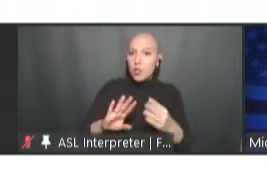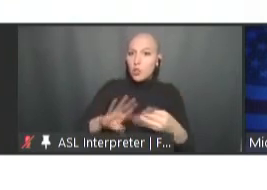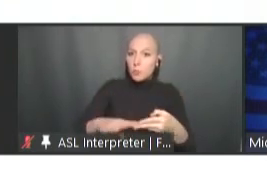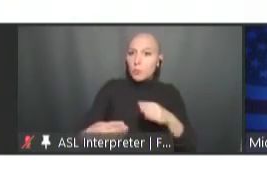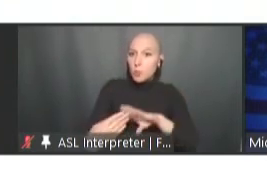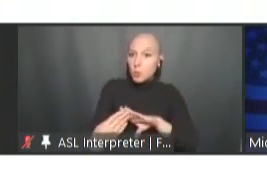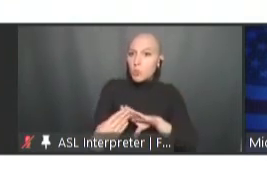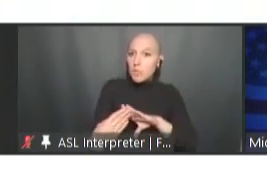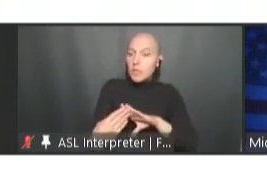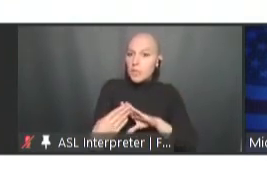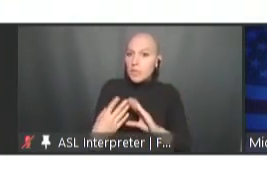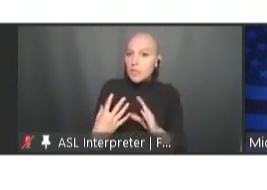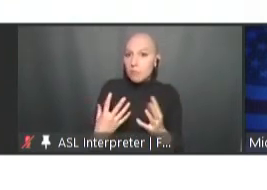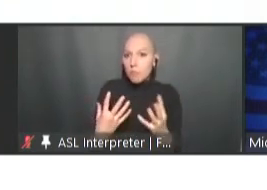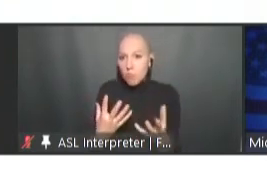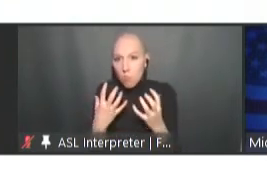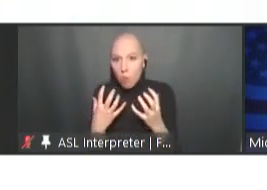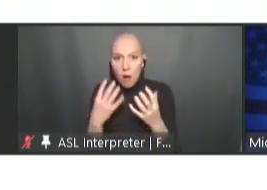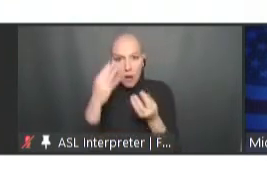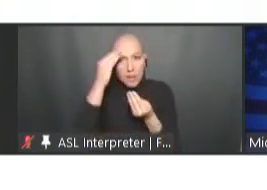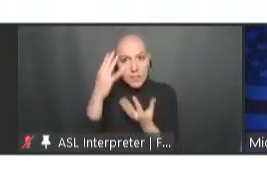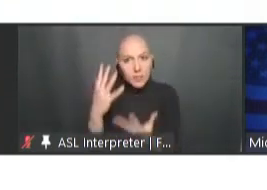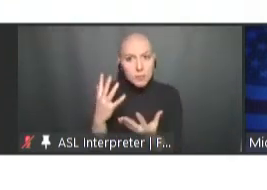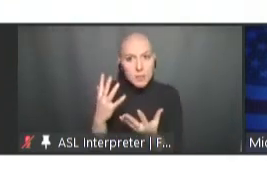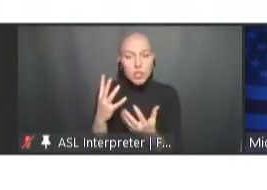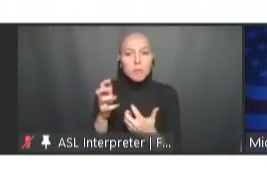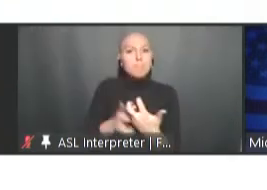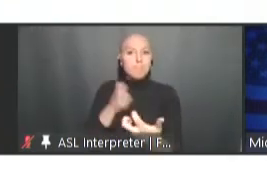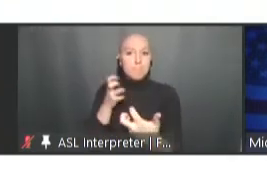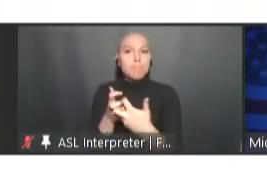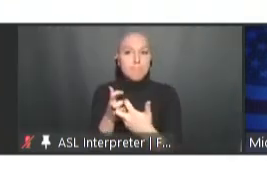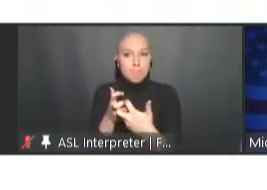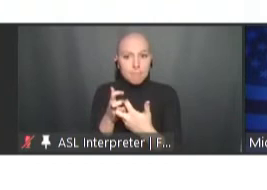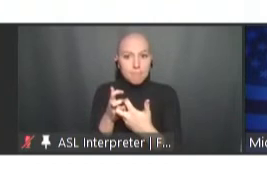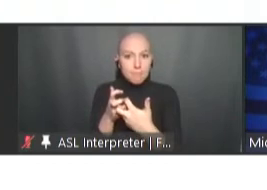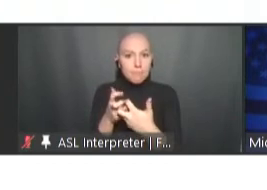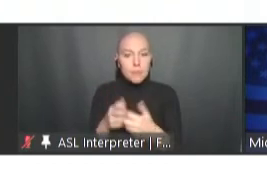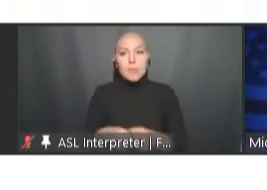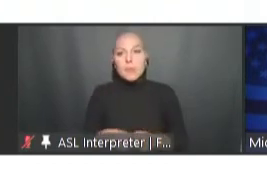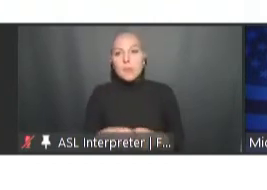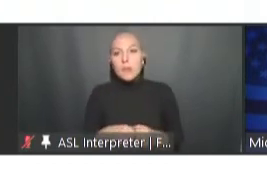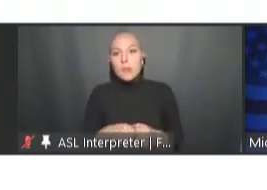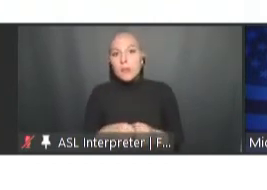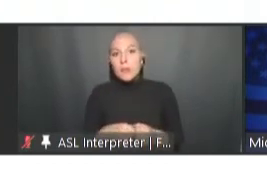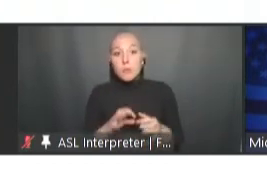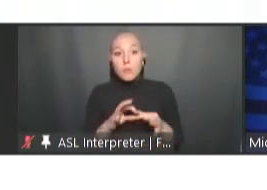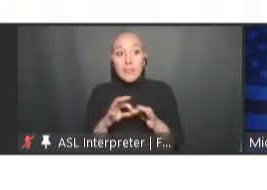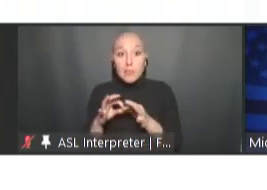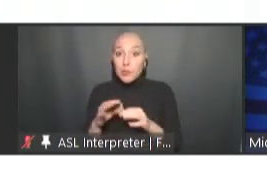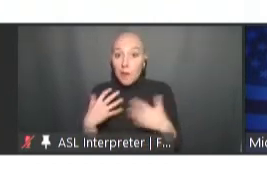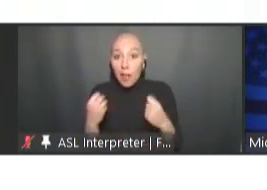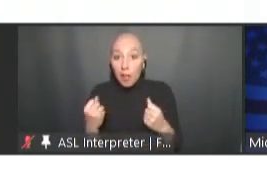wants to hear about things like vaccination and science and health. Next slide, please.